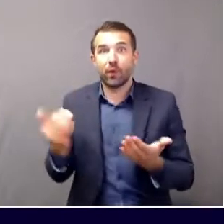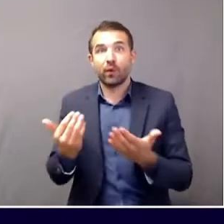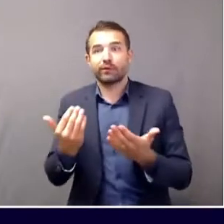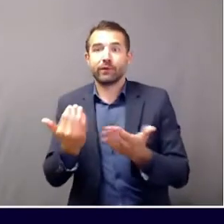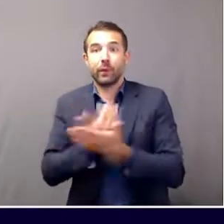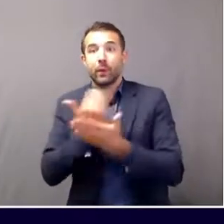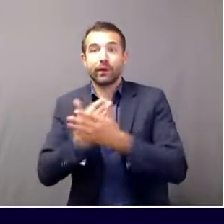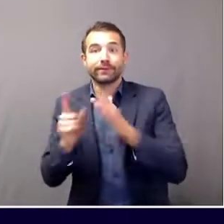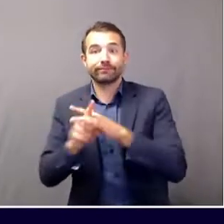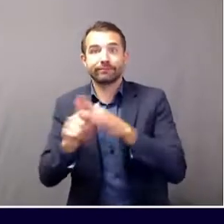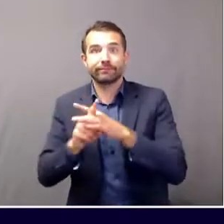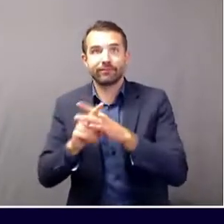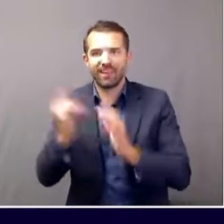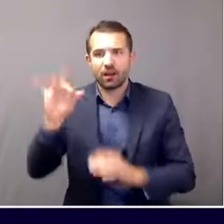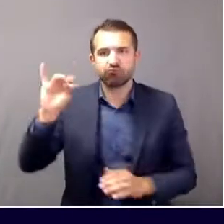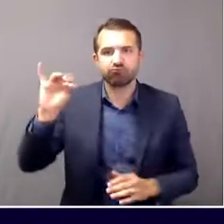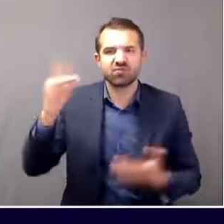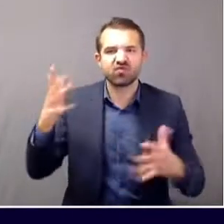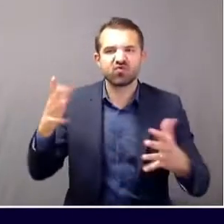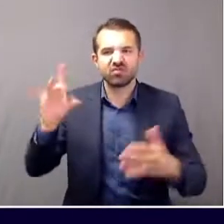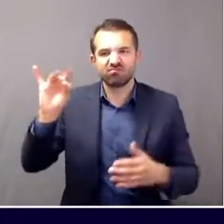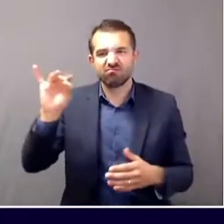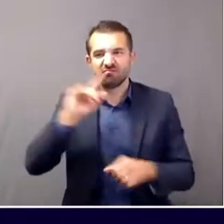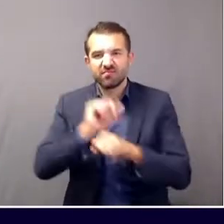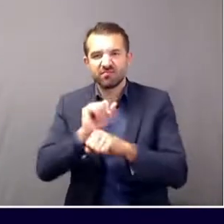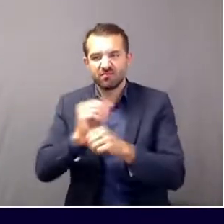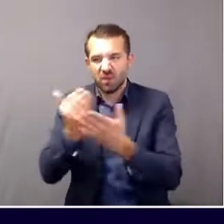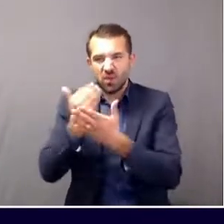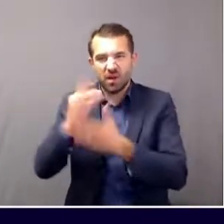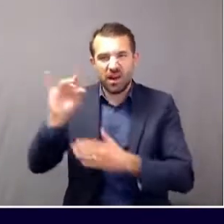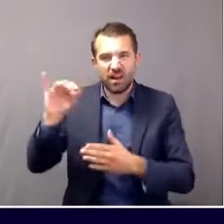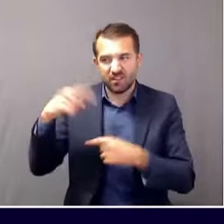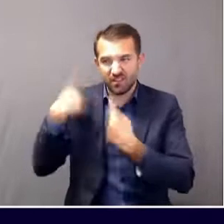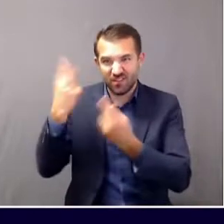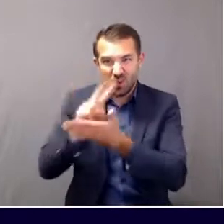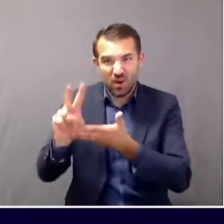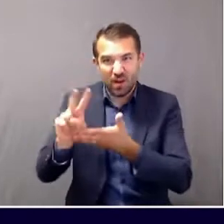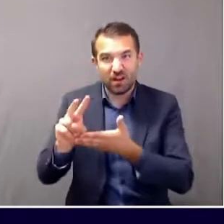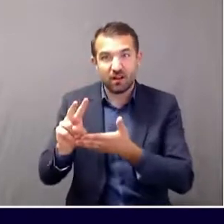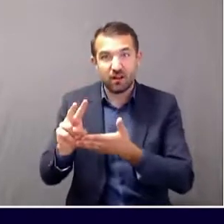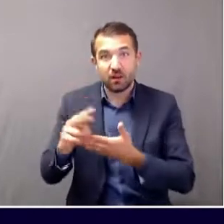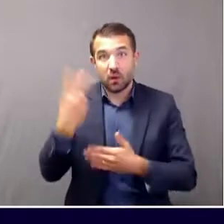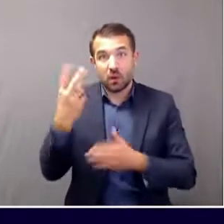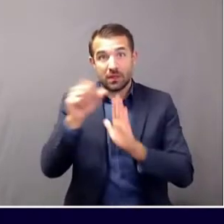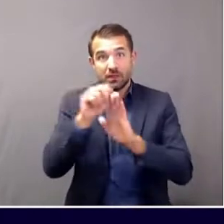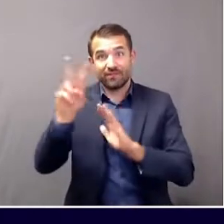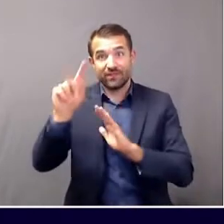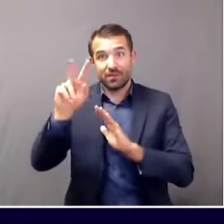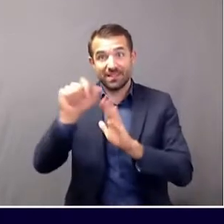eighty cases per day